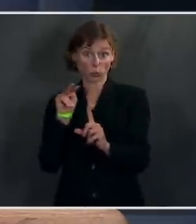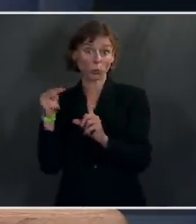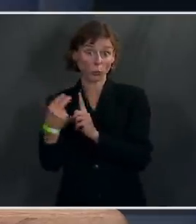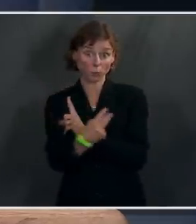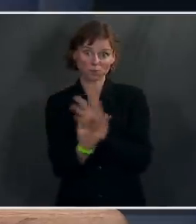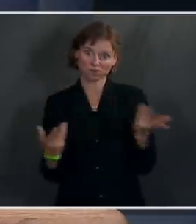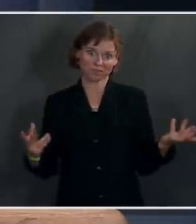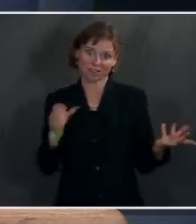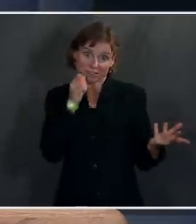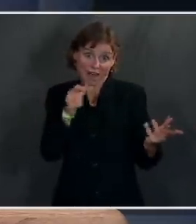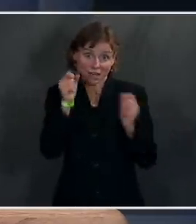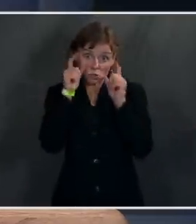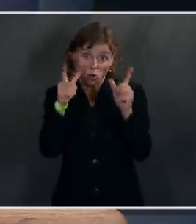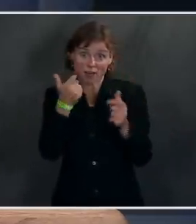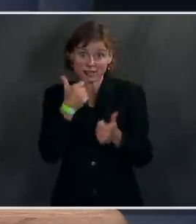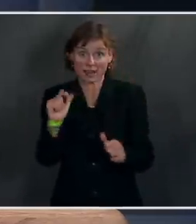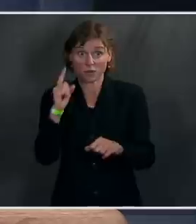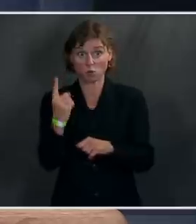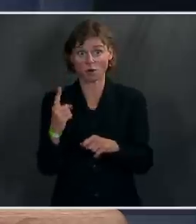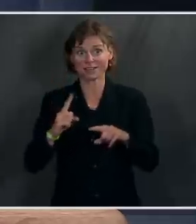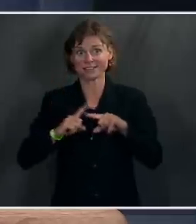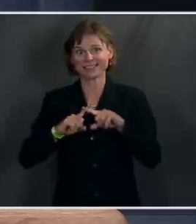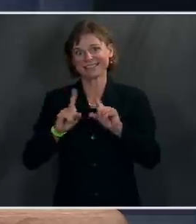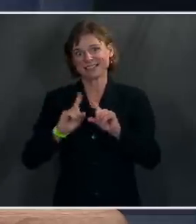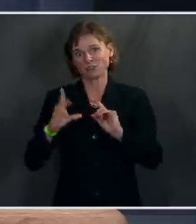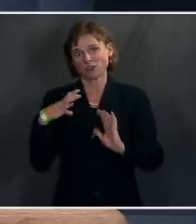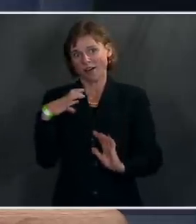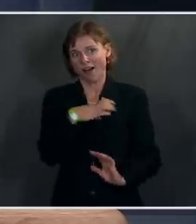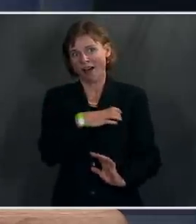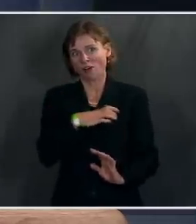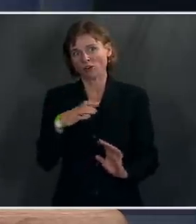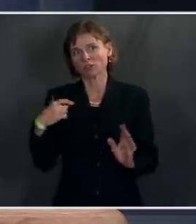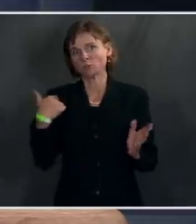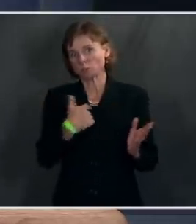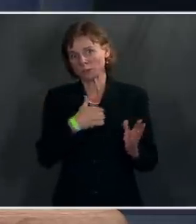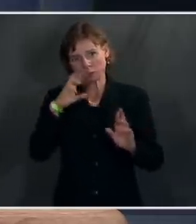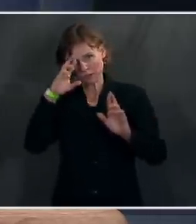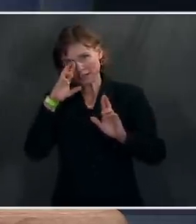to anyone of different members of Congress. We respect all of them. We're happy to hear them.